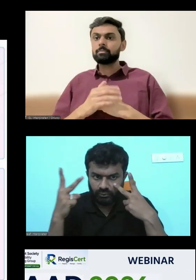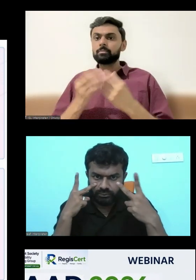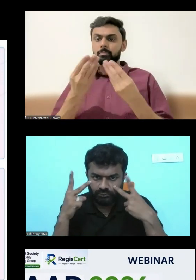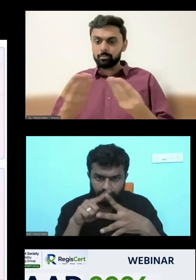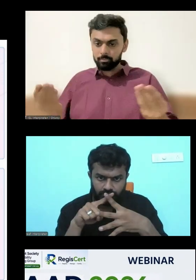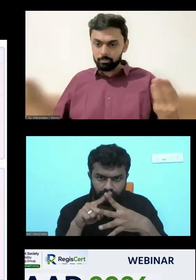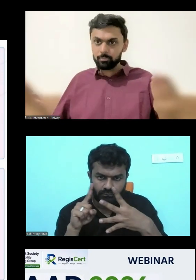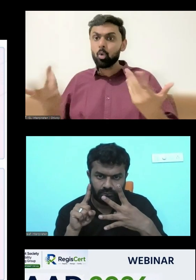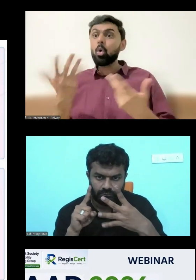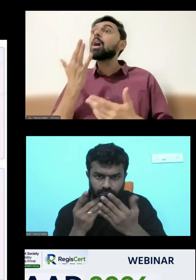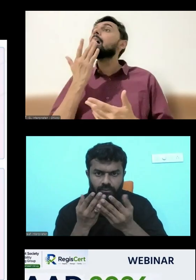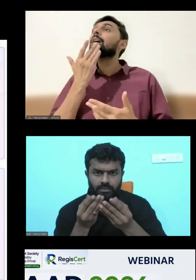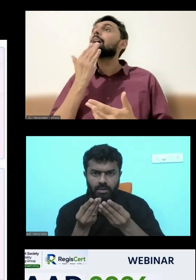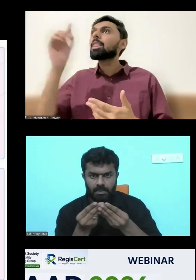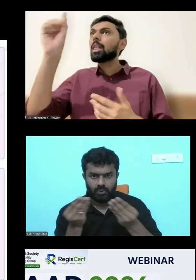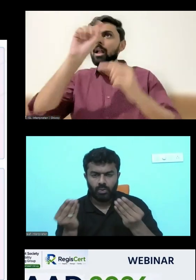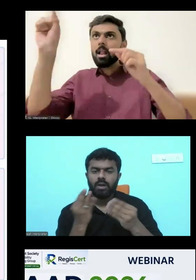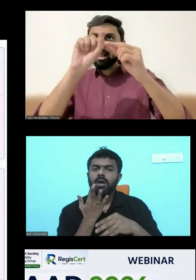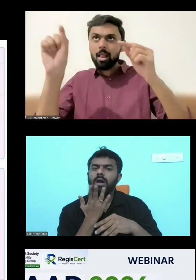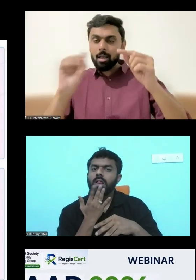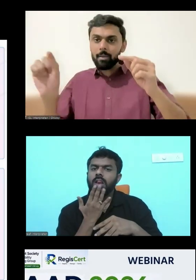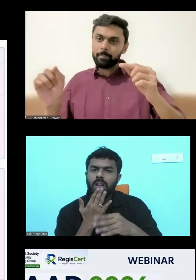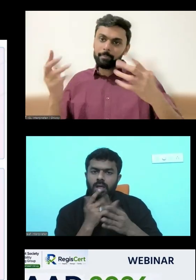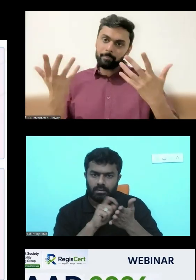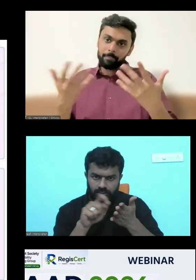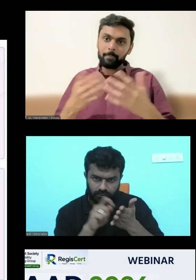note-taking apps in our visual model.